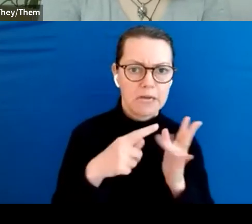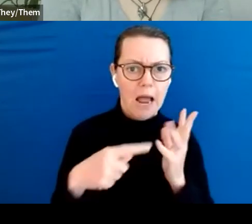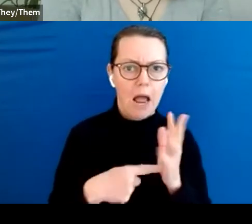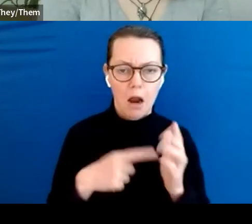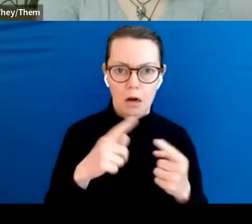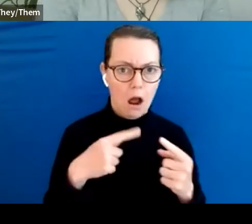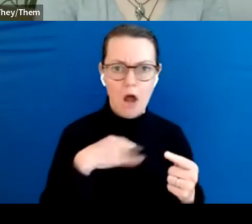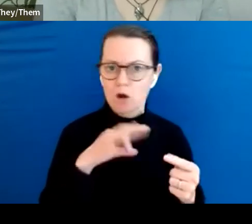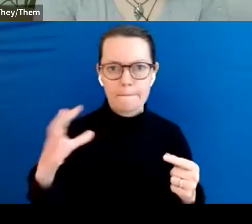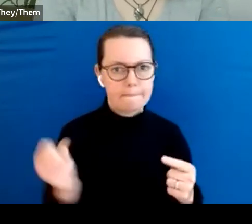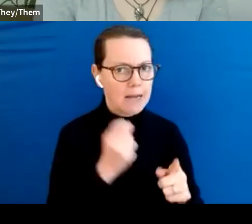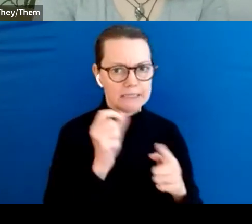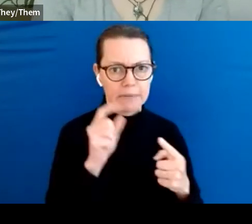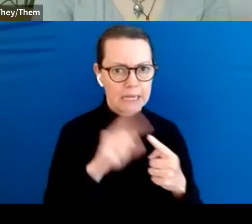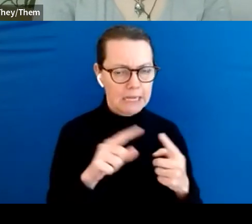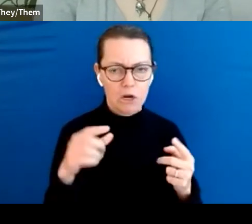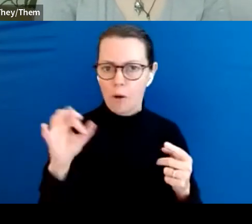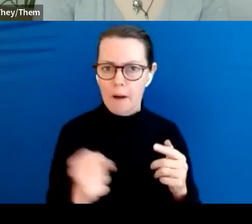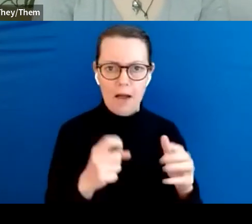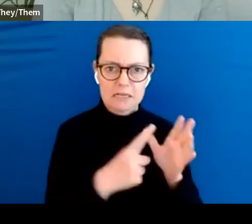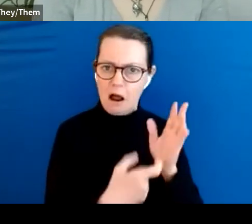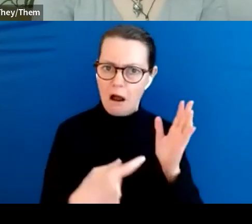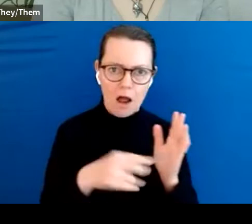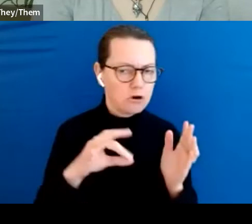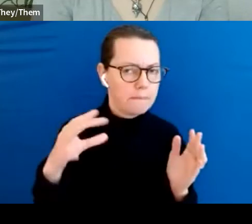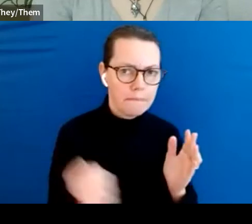P, Italian, and if I needed to.